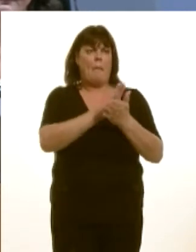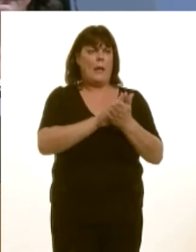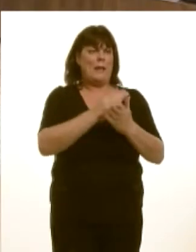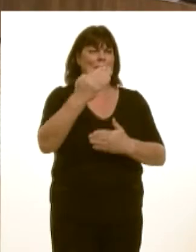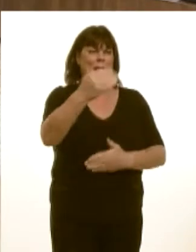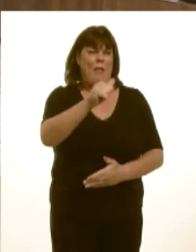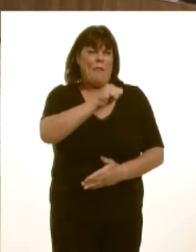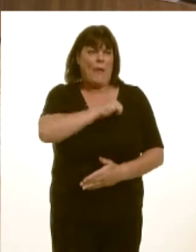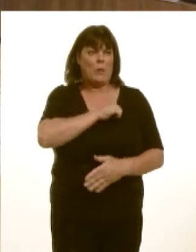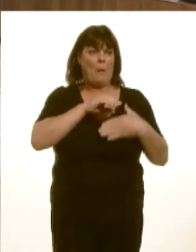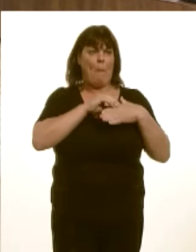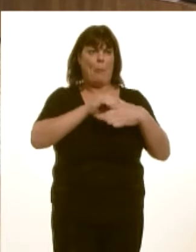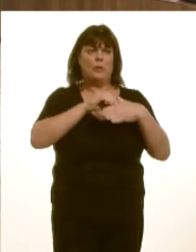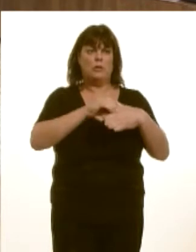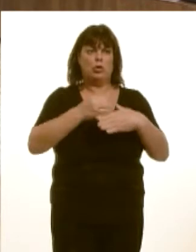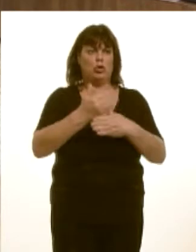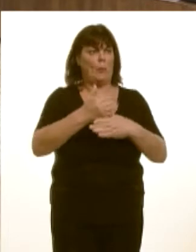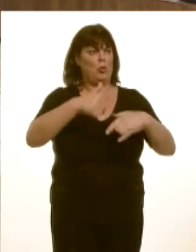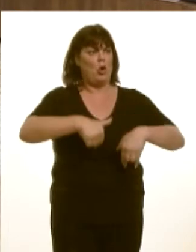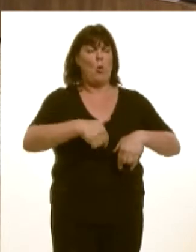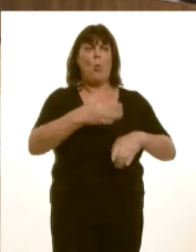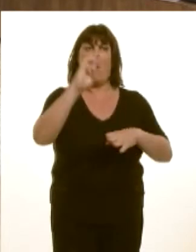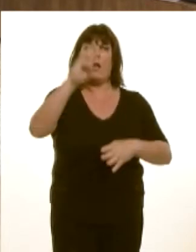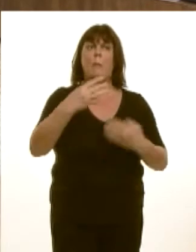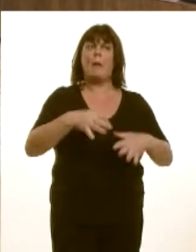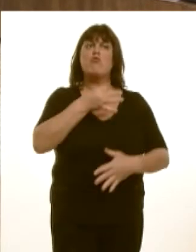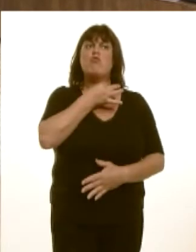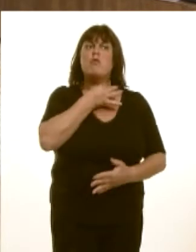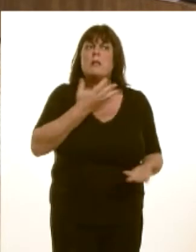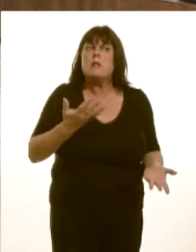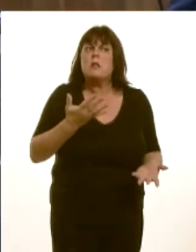Carwyn Jones: Well, we have, of course, more than 12,000 young people who have been helped through Jobs Growth Wales.